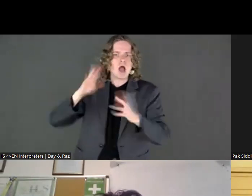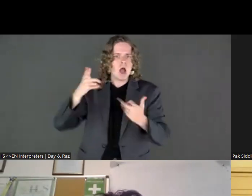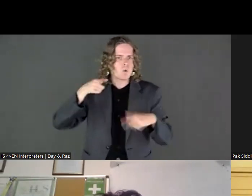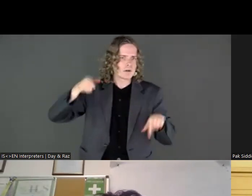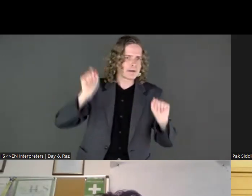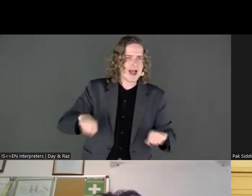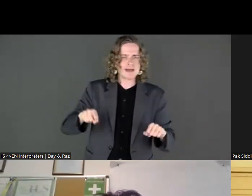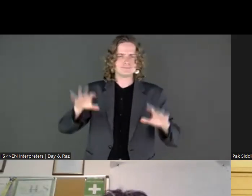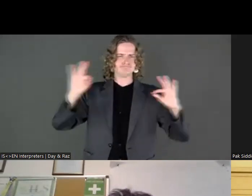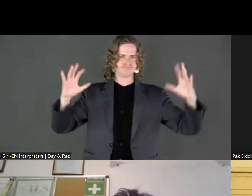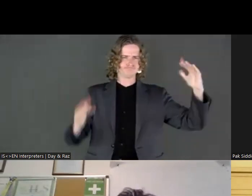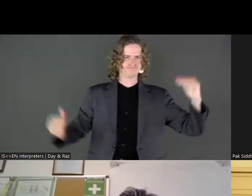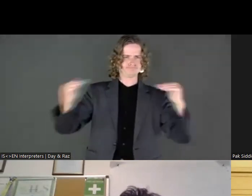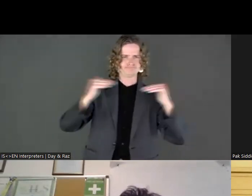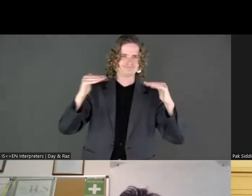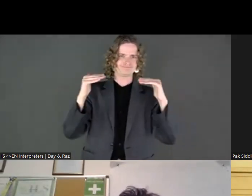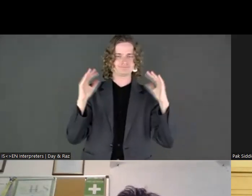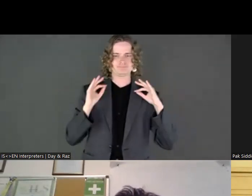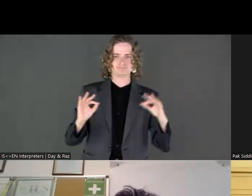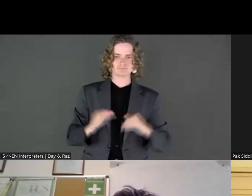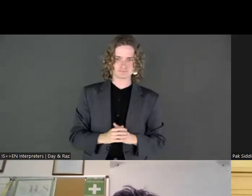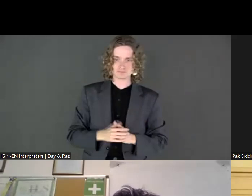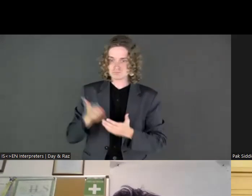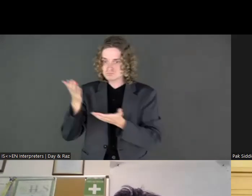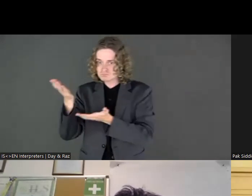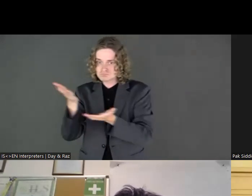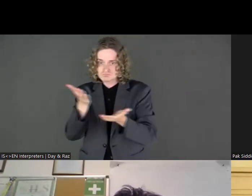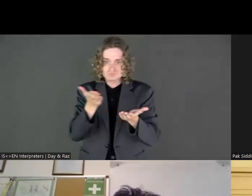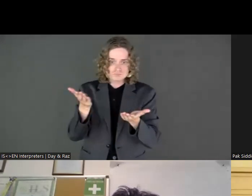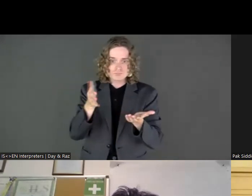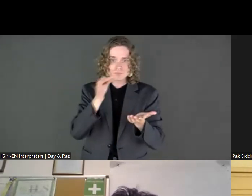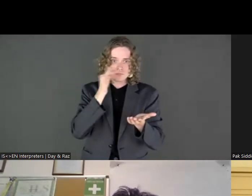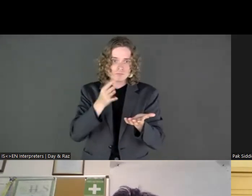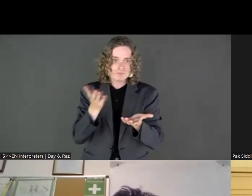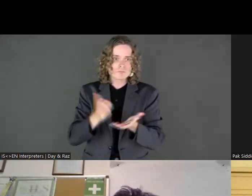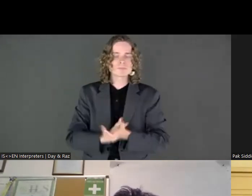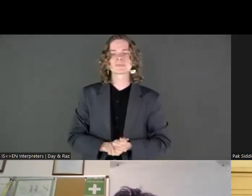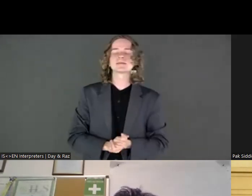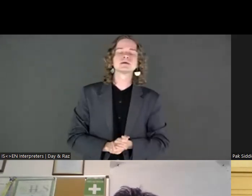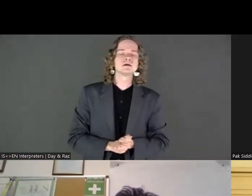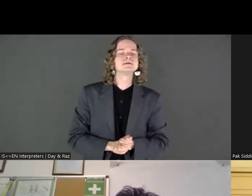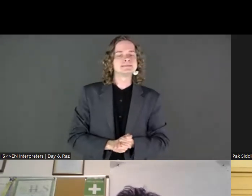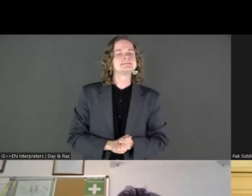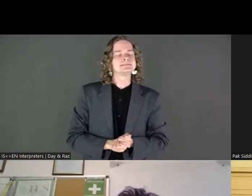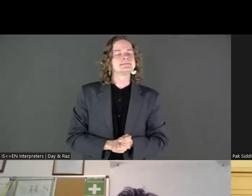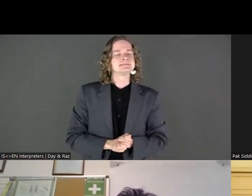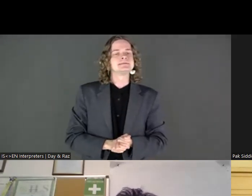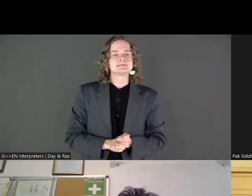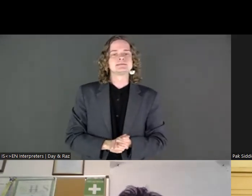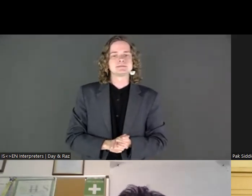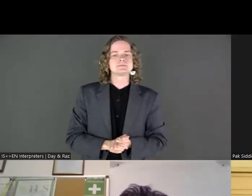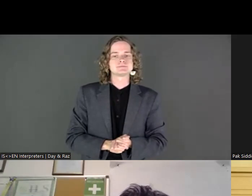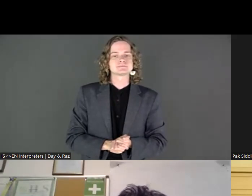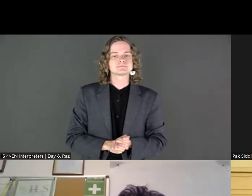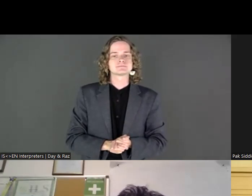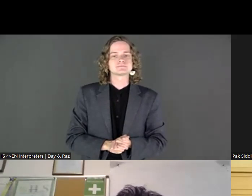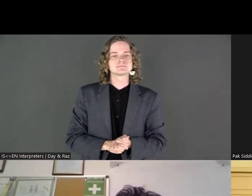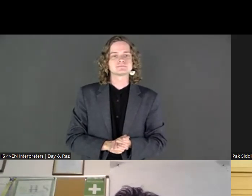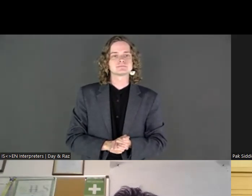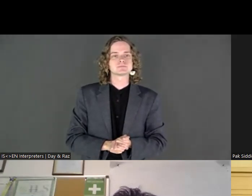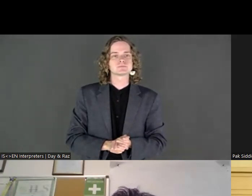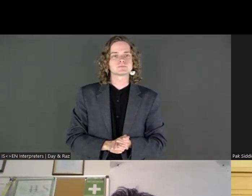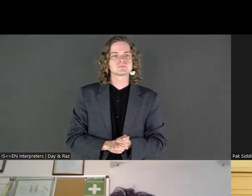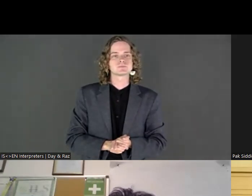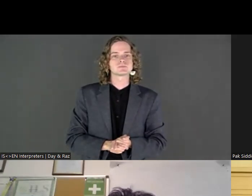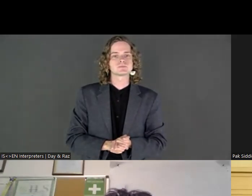you know, I think that it's not that they resist, they don't understand what disability is, as such,